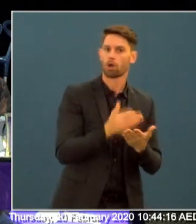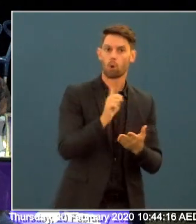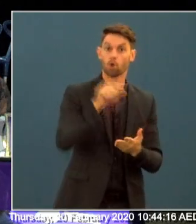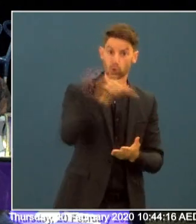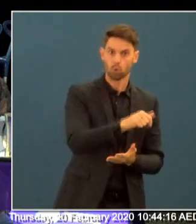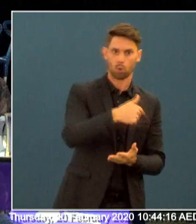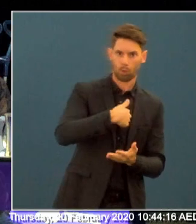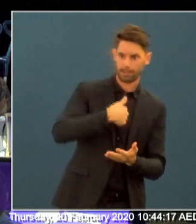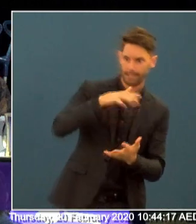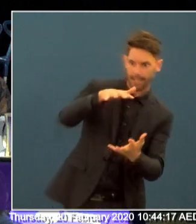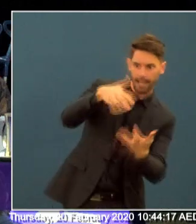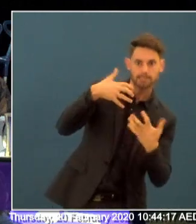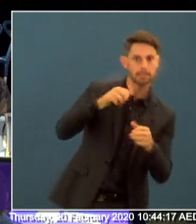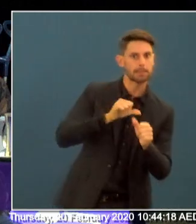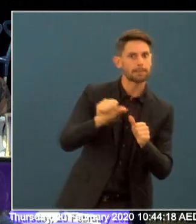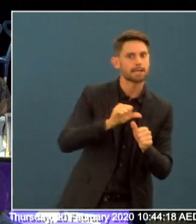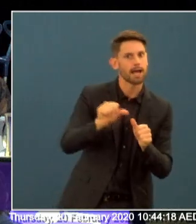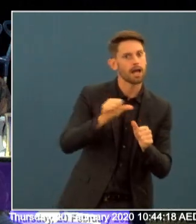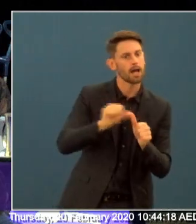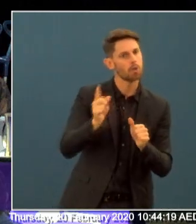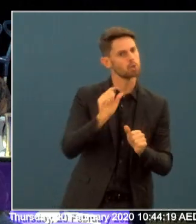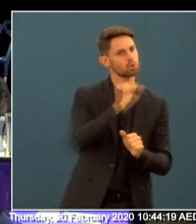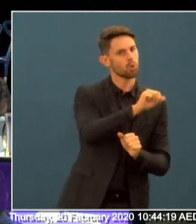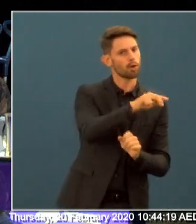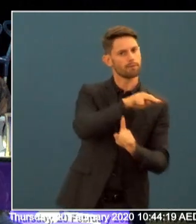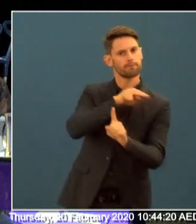if we had a much better system of compilation,